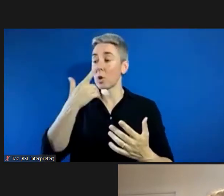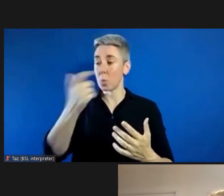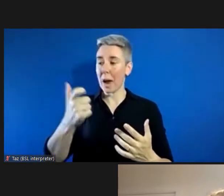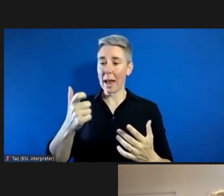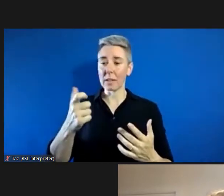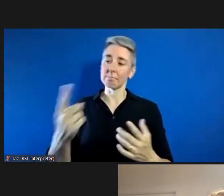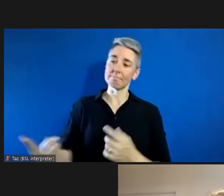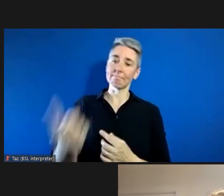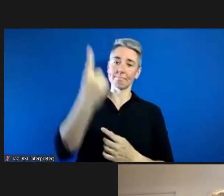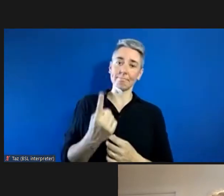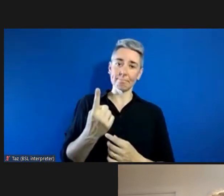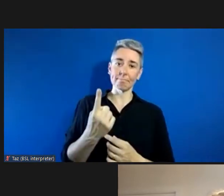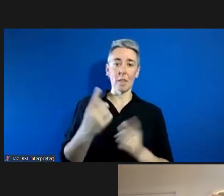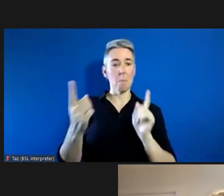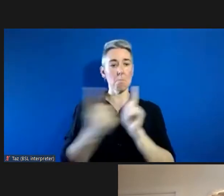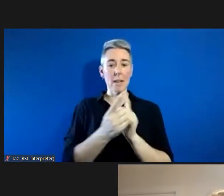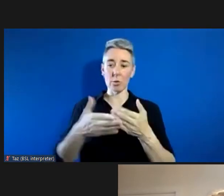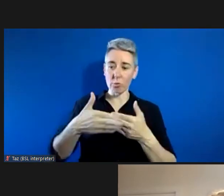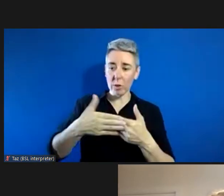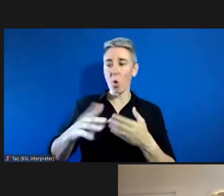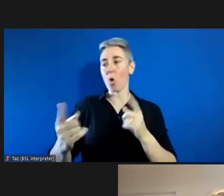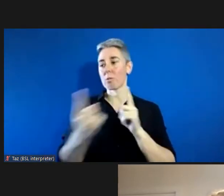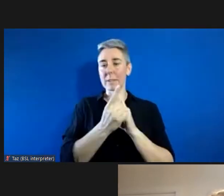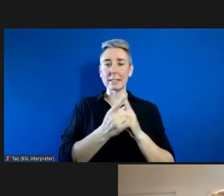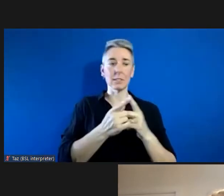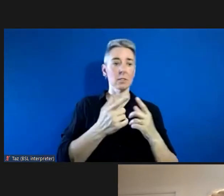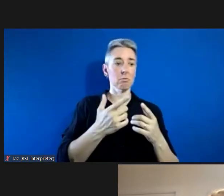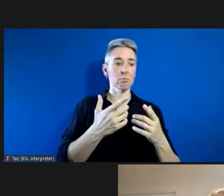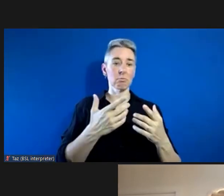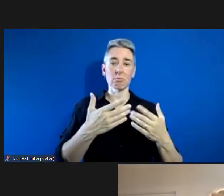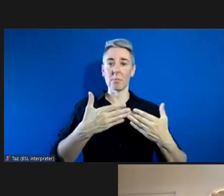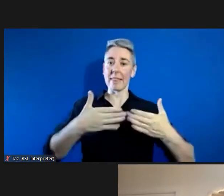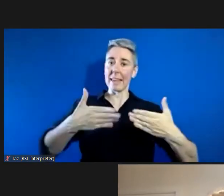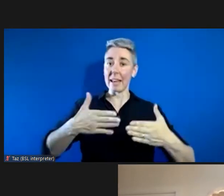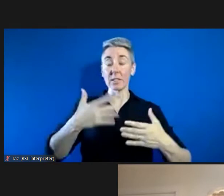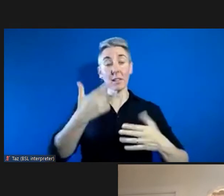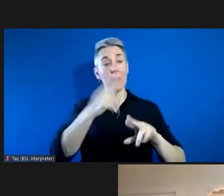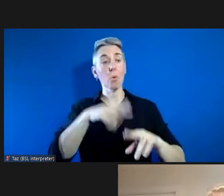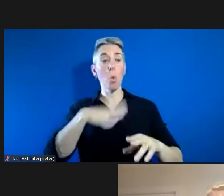or the front gate, to resume their education at one of our sites and a range of